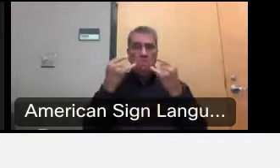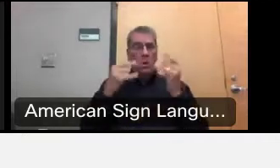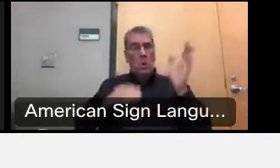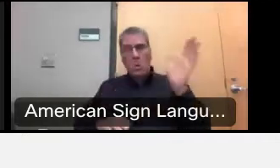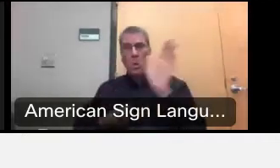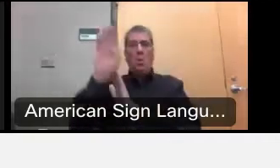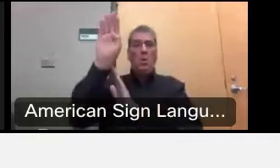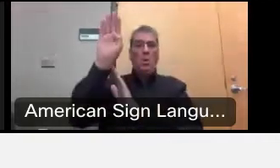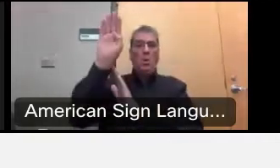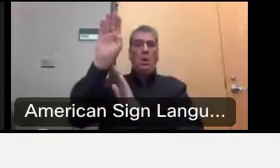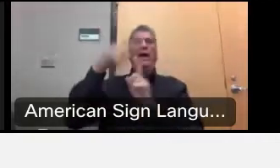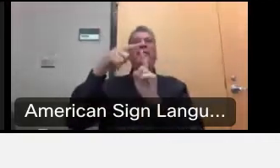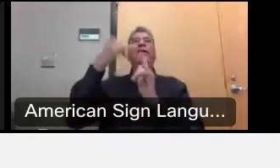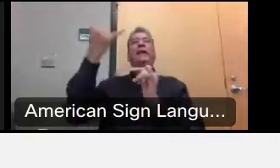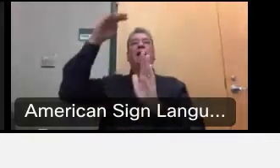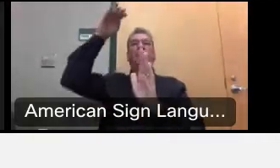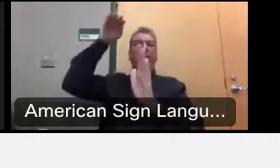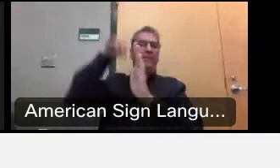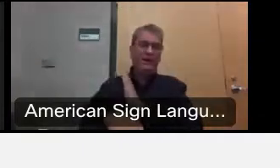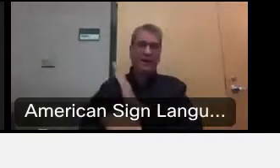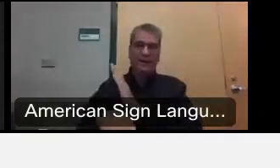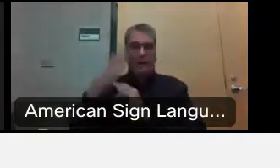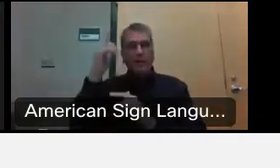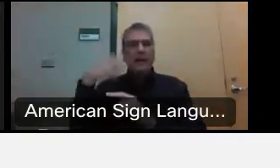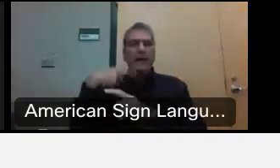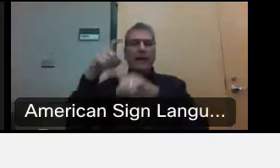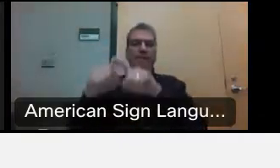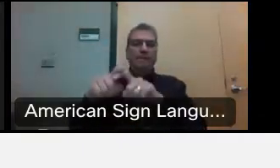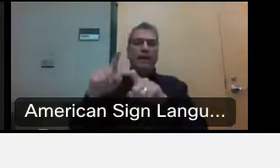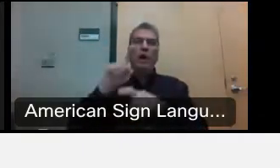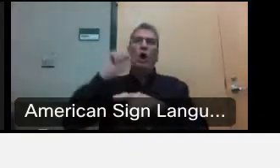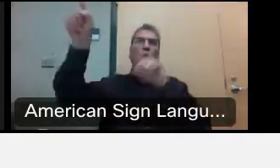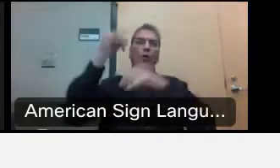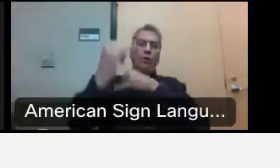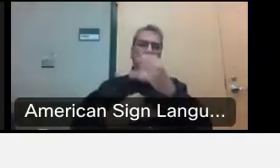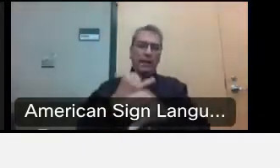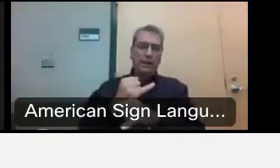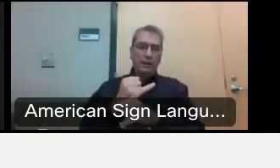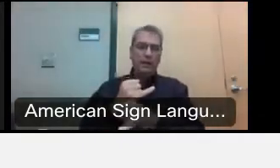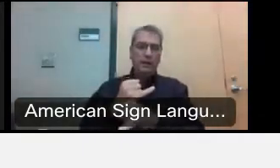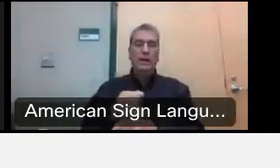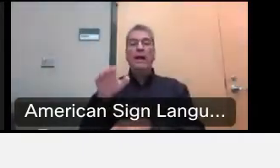supply dropped a 0, because they were all made, uh, oversees the bylaws. The variance,